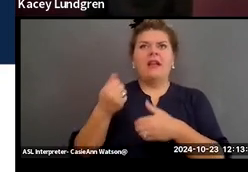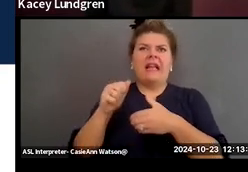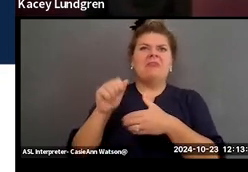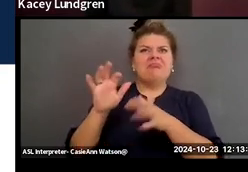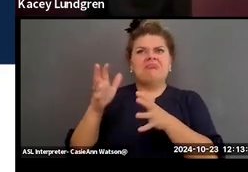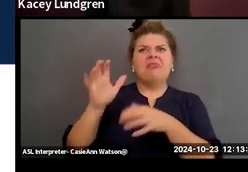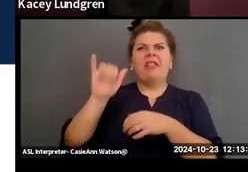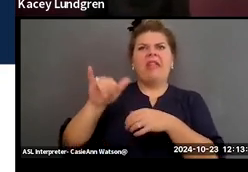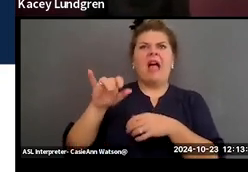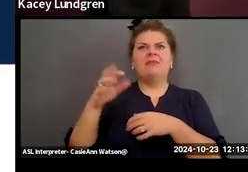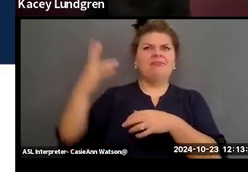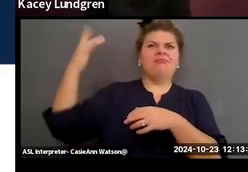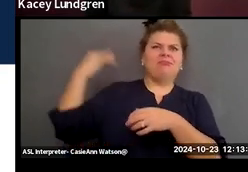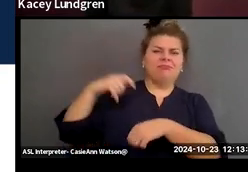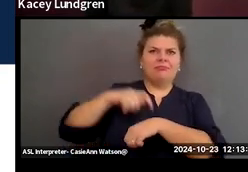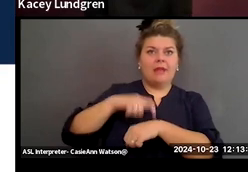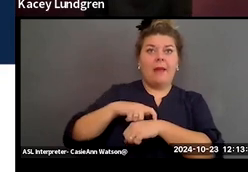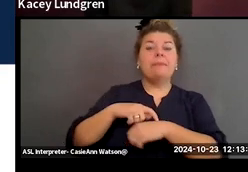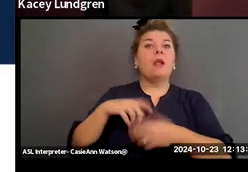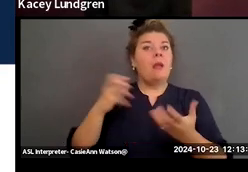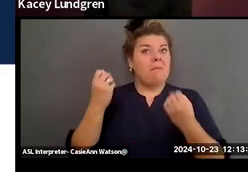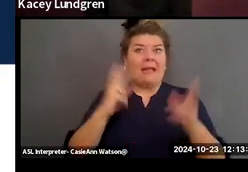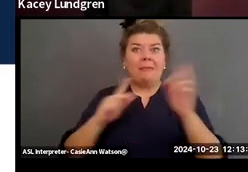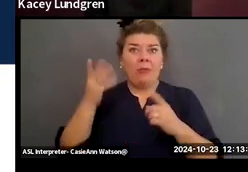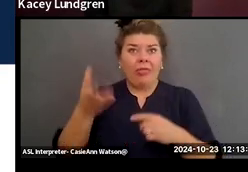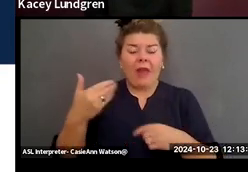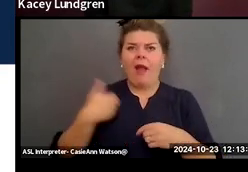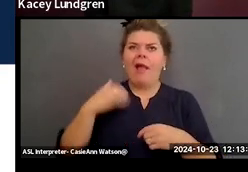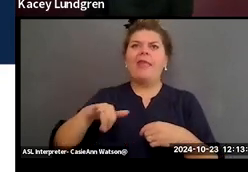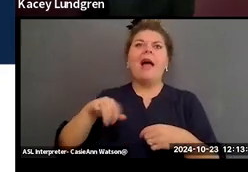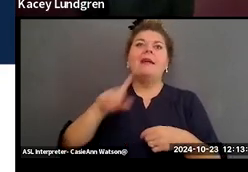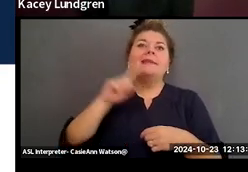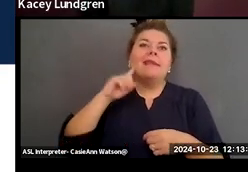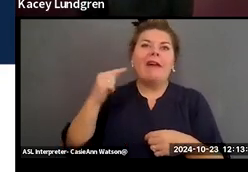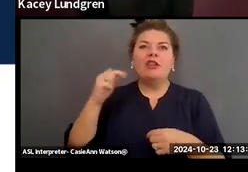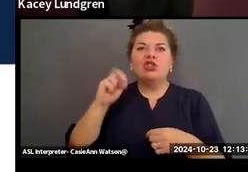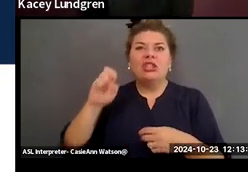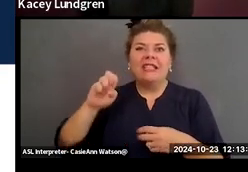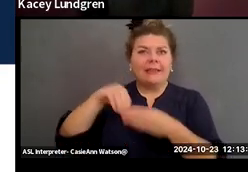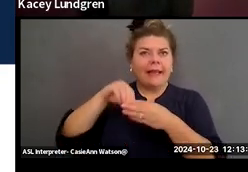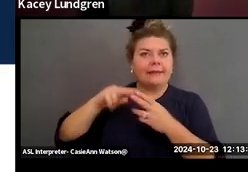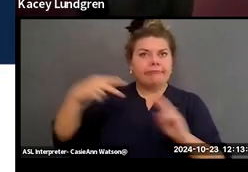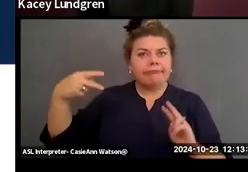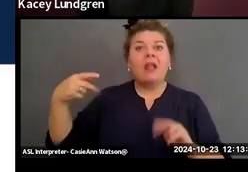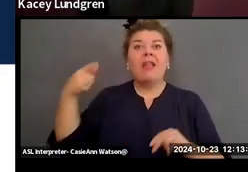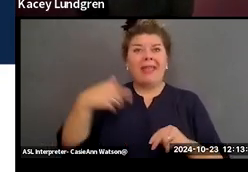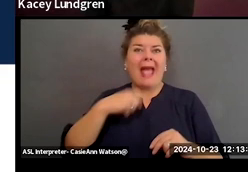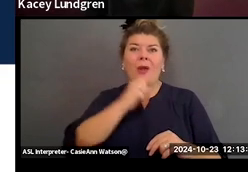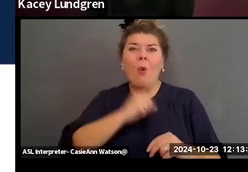carrying around the recessive gene for deafness, and linguists hypothesized there was even an Old Kent Sign Language in use there.